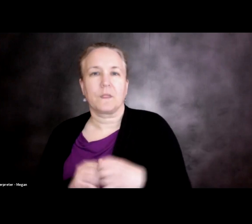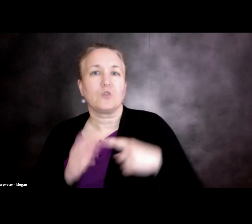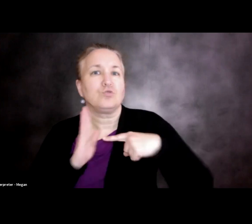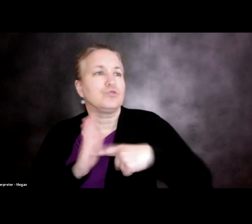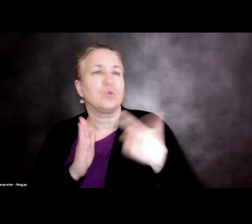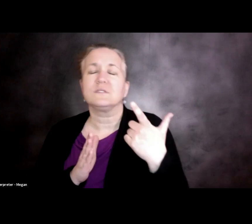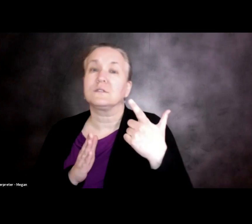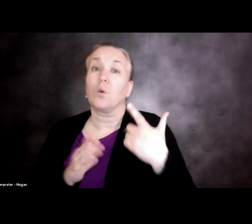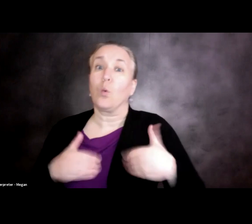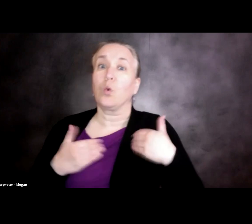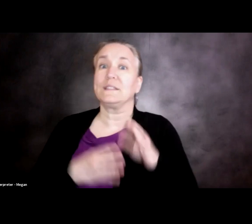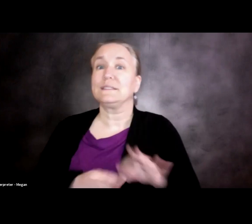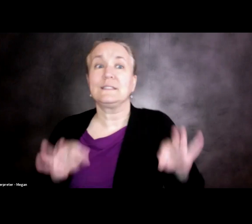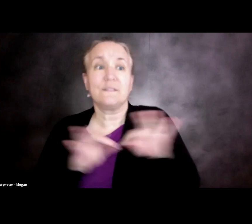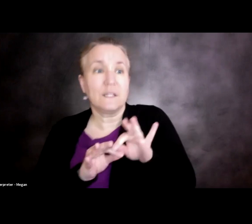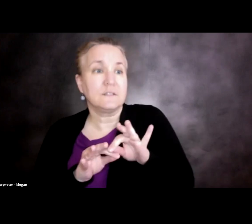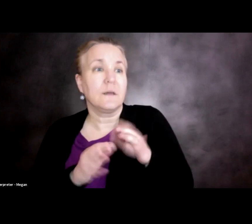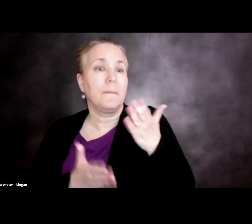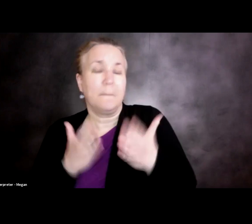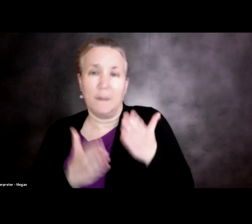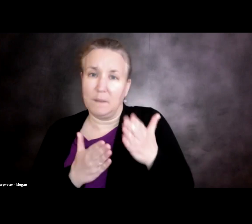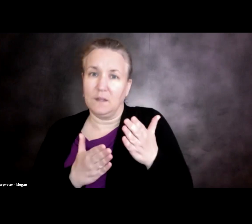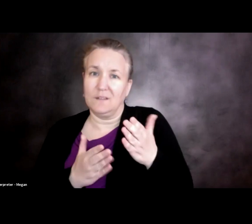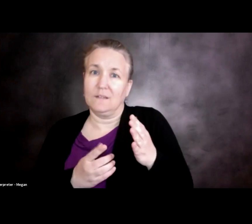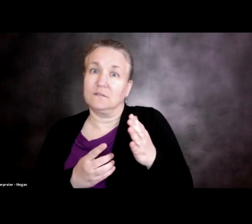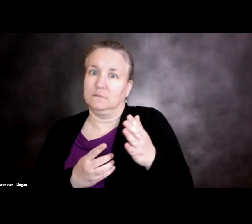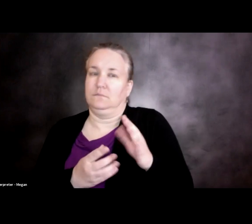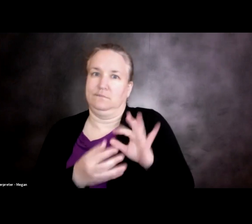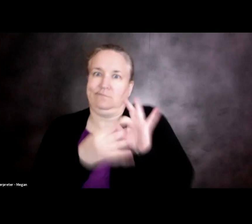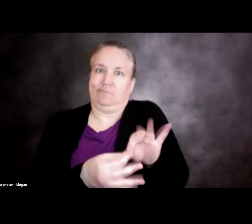may have been particular to the colonial era.